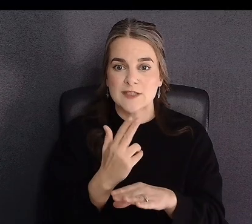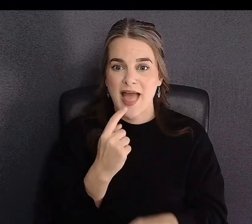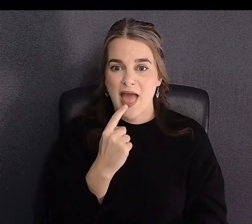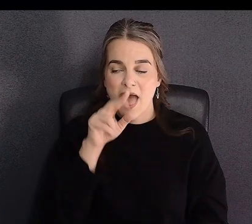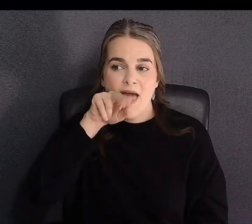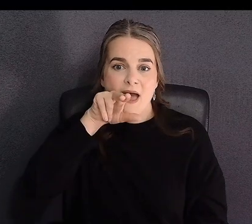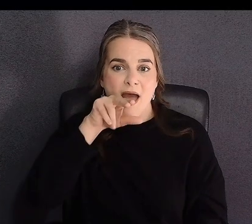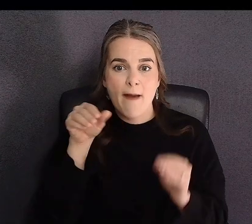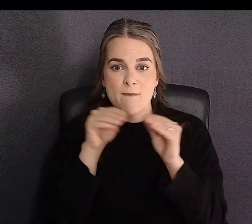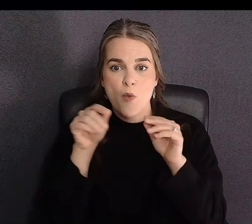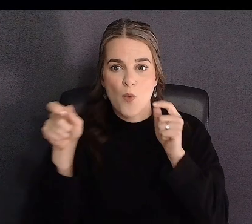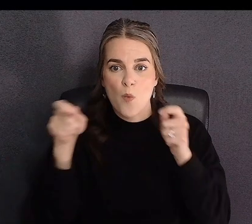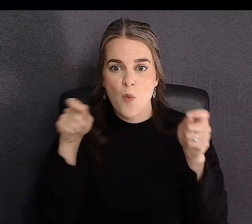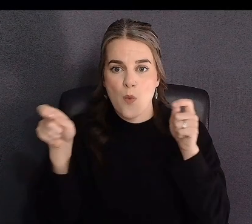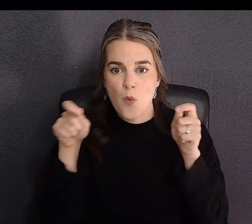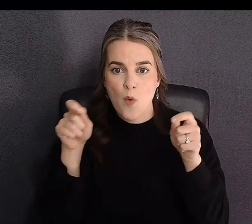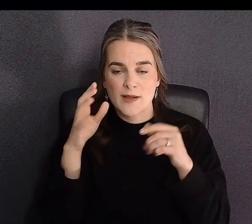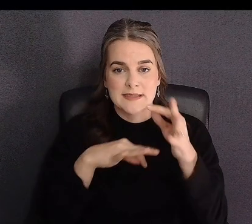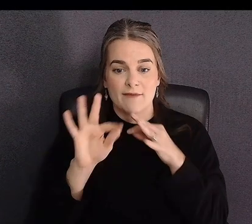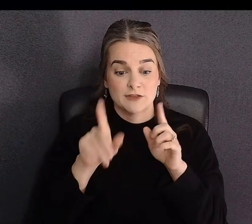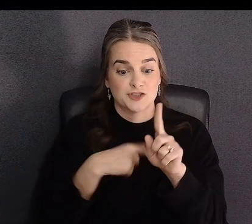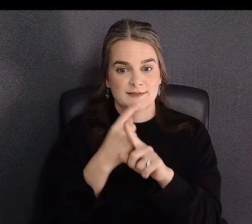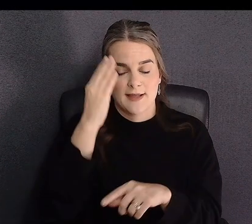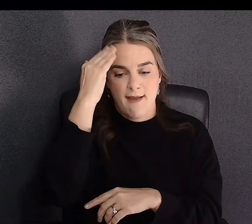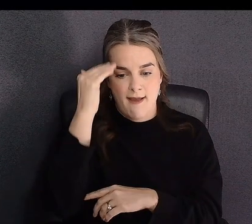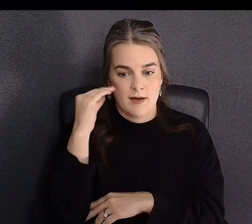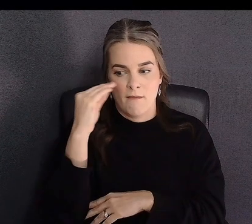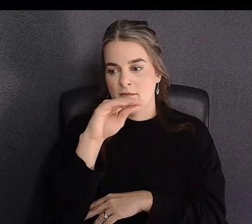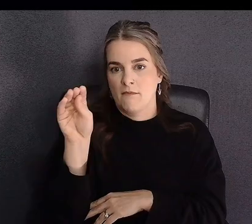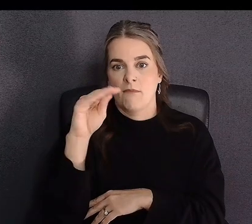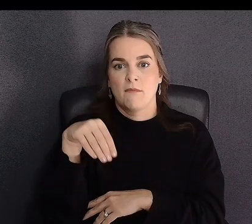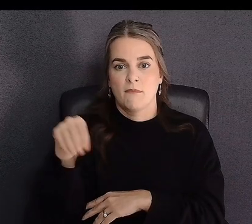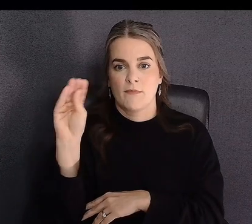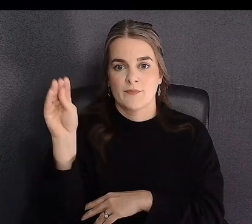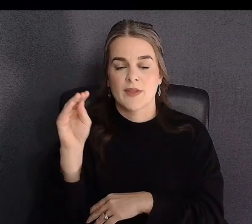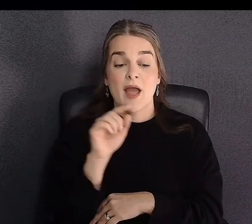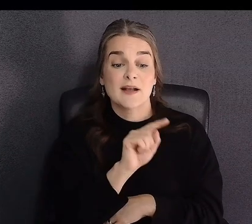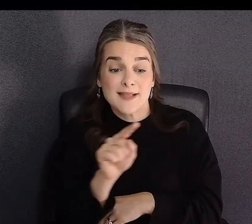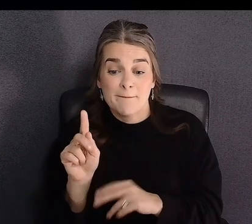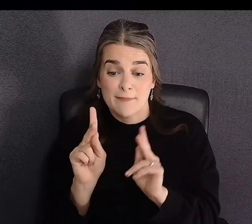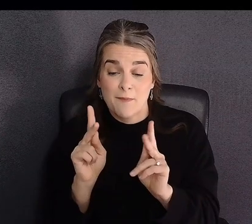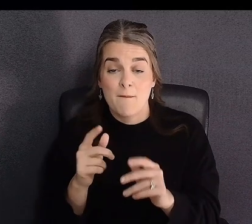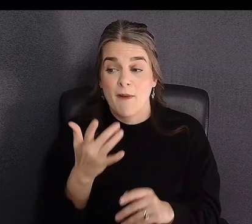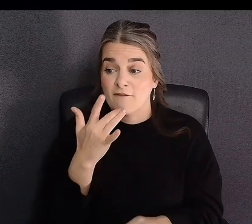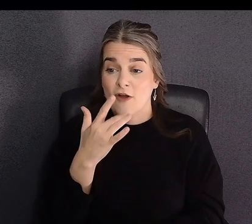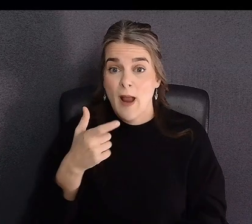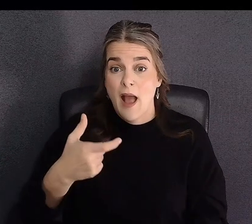to help control what they're doing, not just their head. And some people will prefer the mouth guard shape.